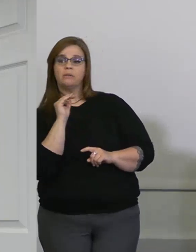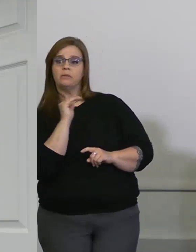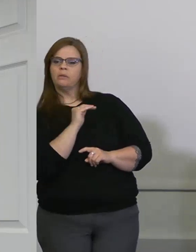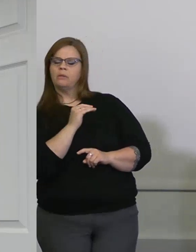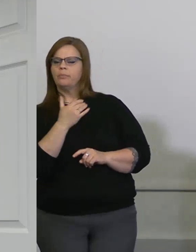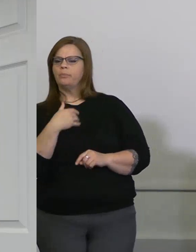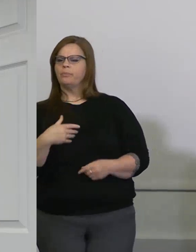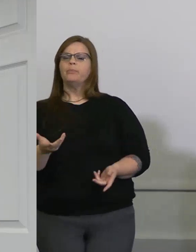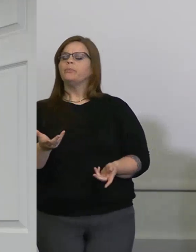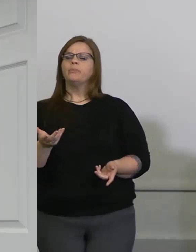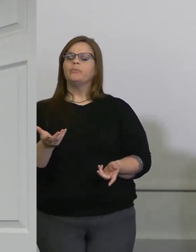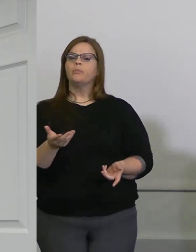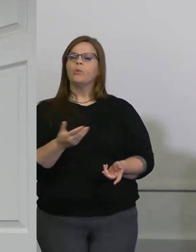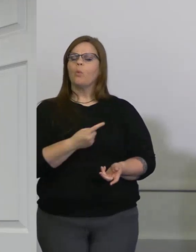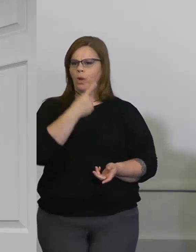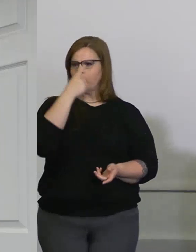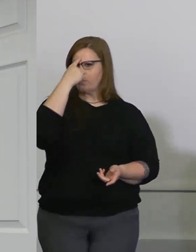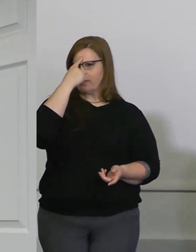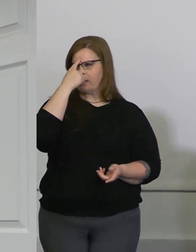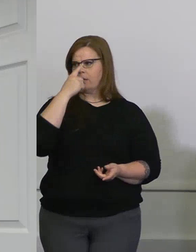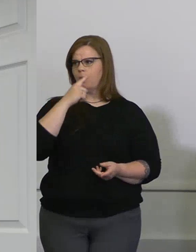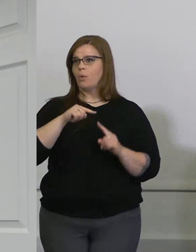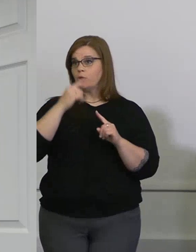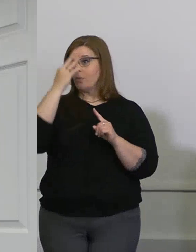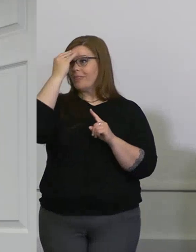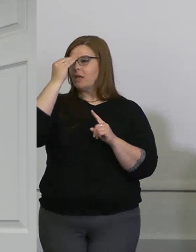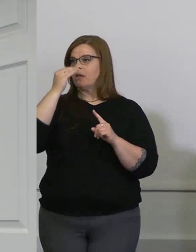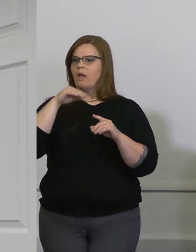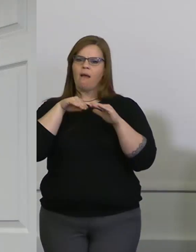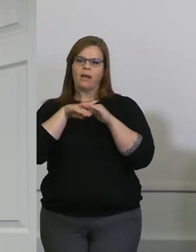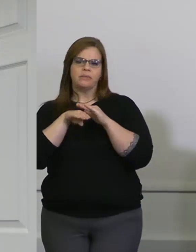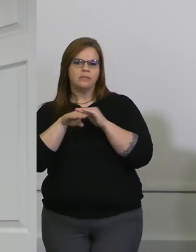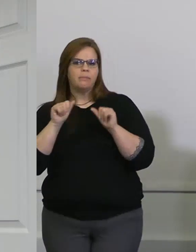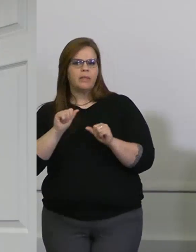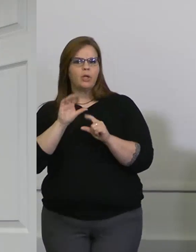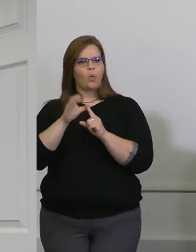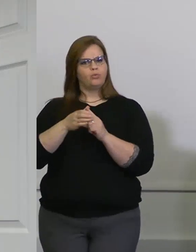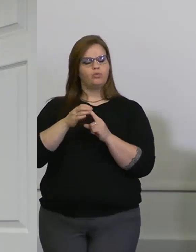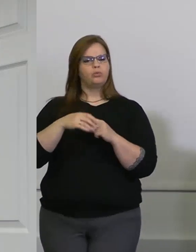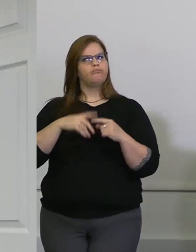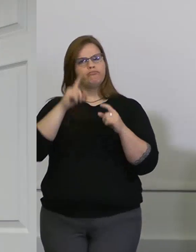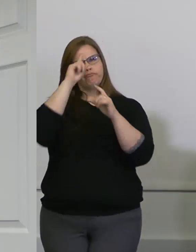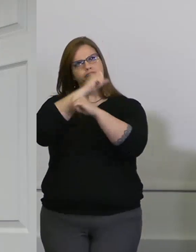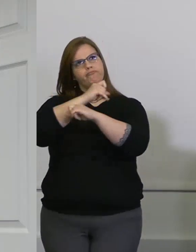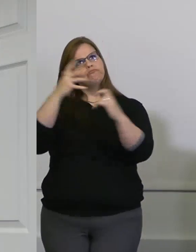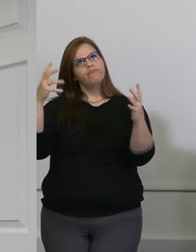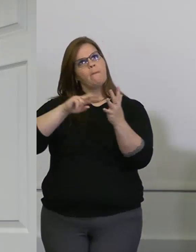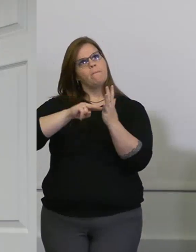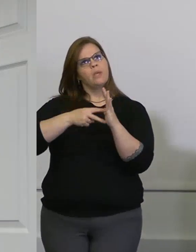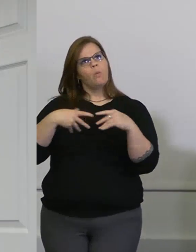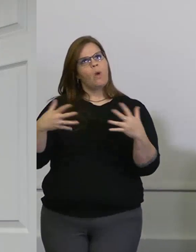What do you think of when you think of accessibility culture and why do you think it is important for an organization?